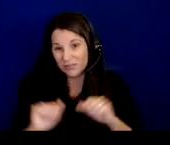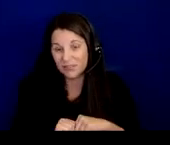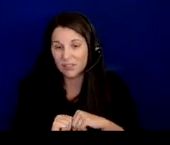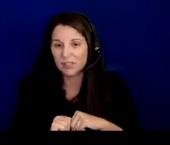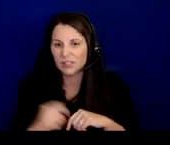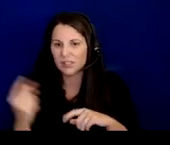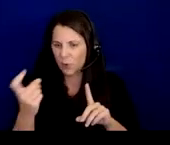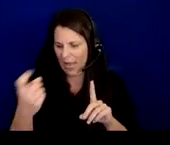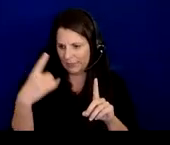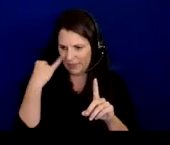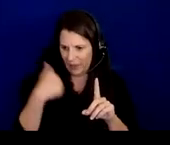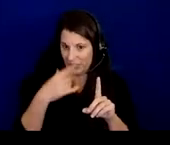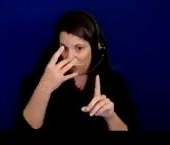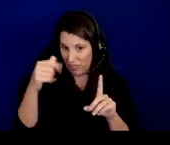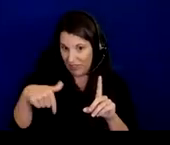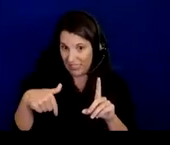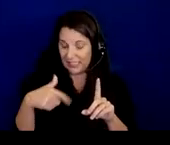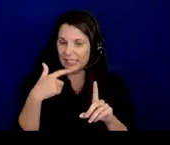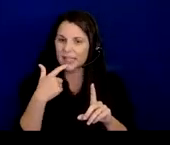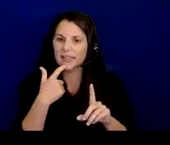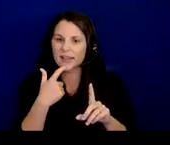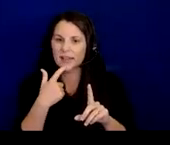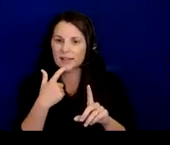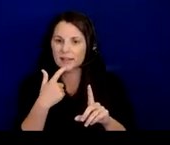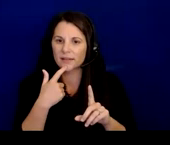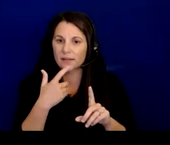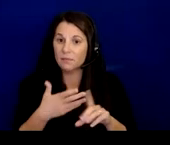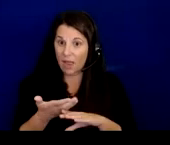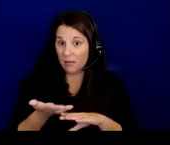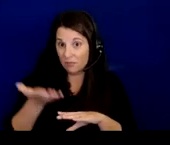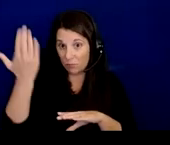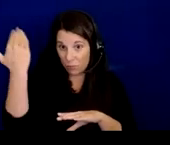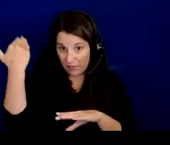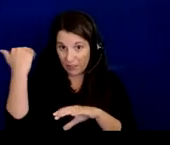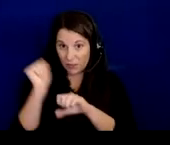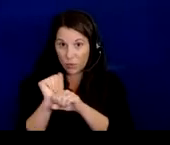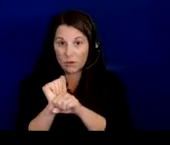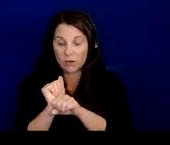because of the previous work I've done, when I when I was asked about service learning,